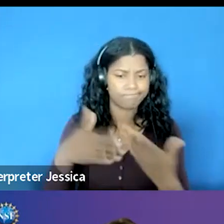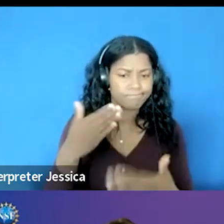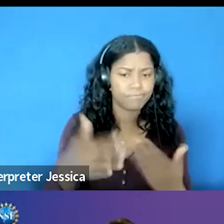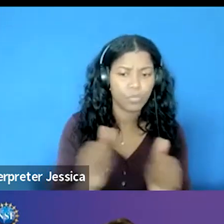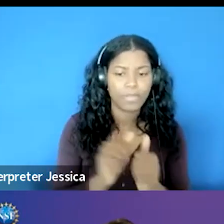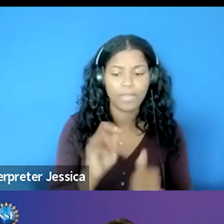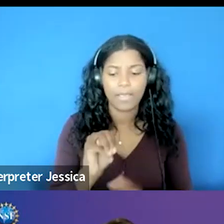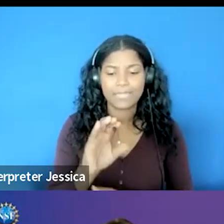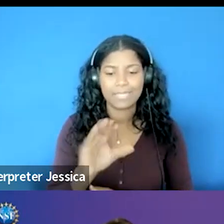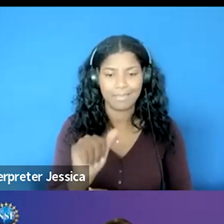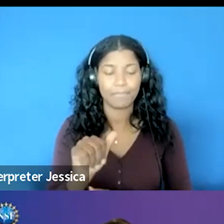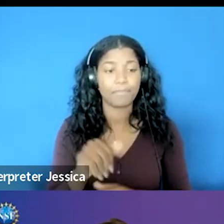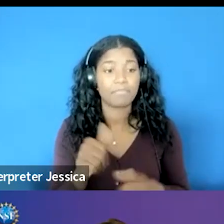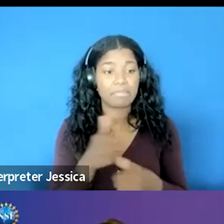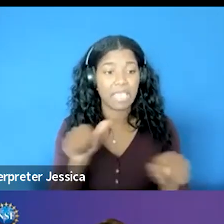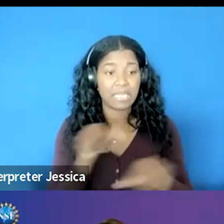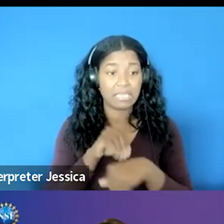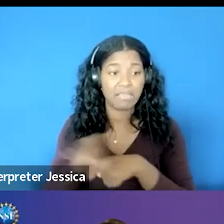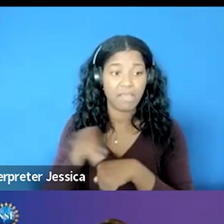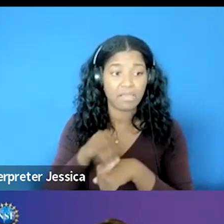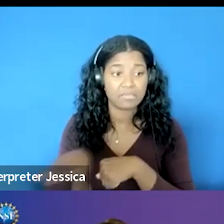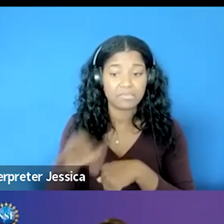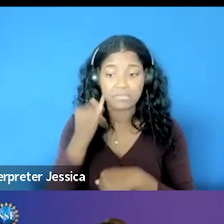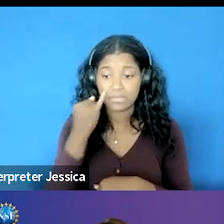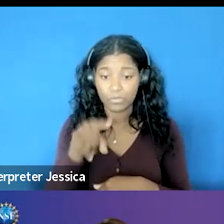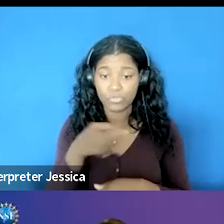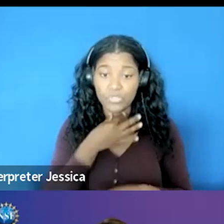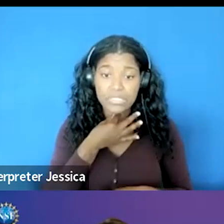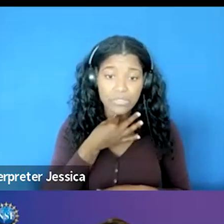So is there any advice you have for folks considering this program?